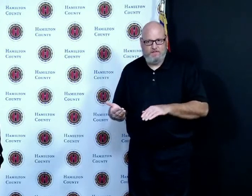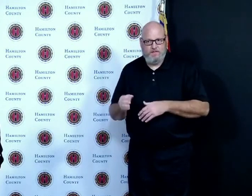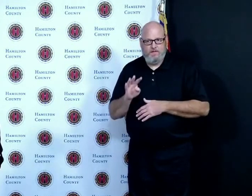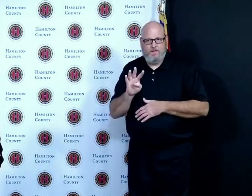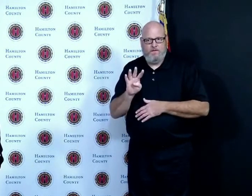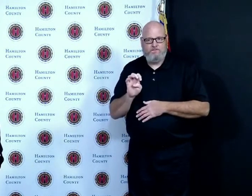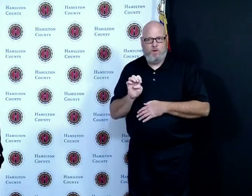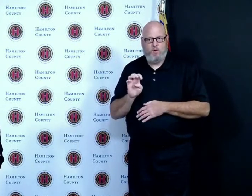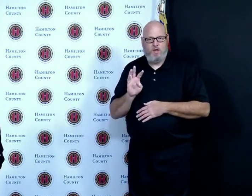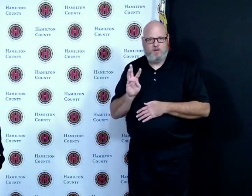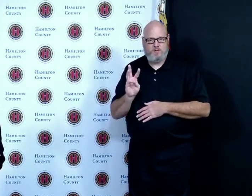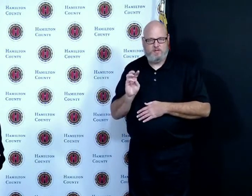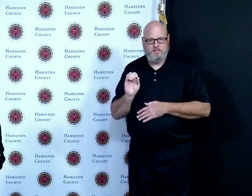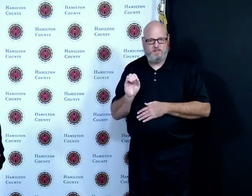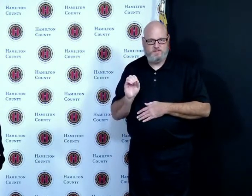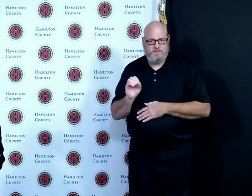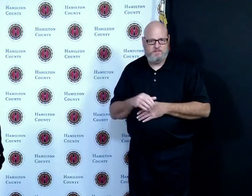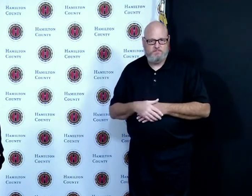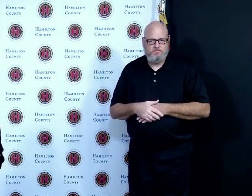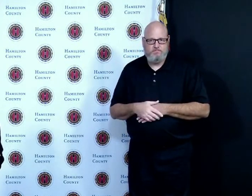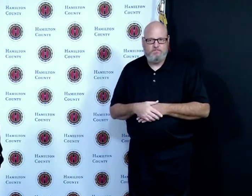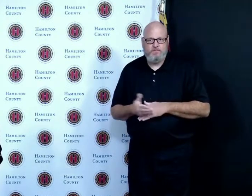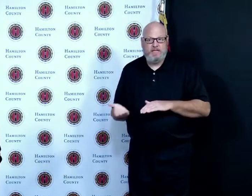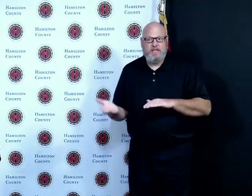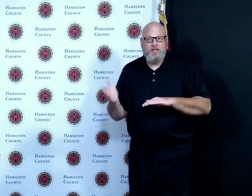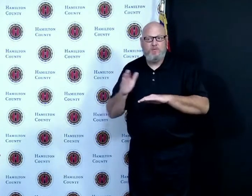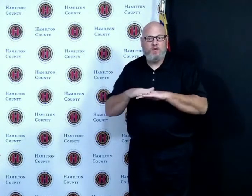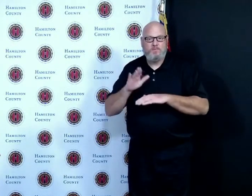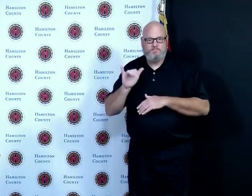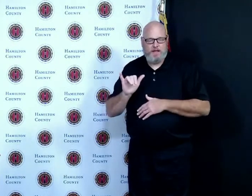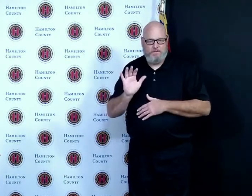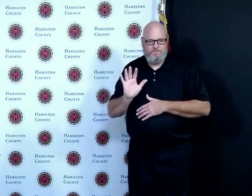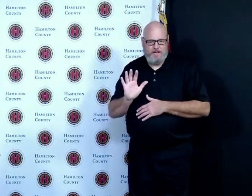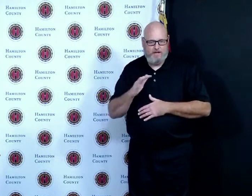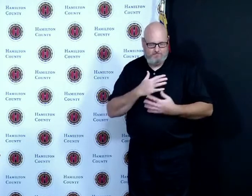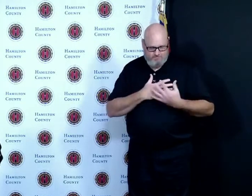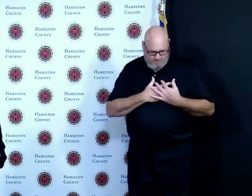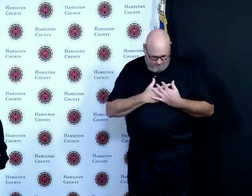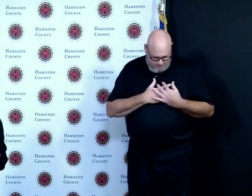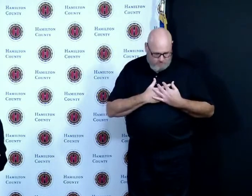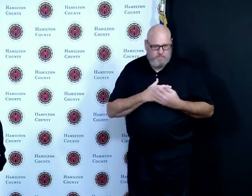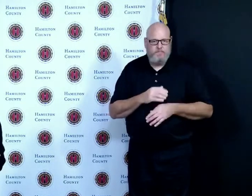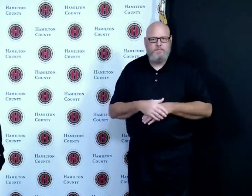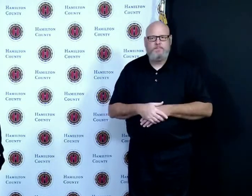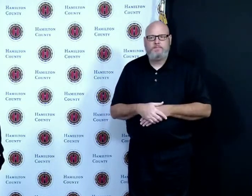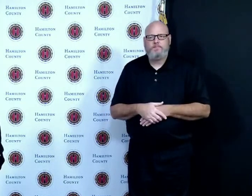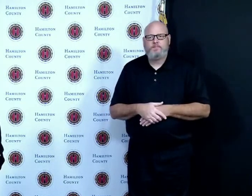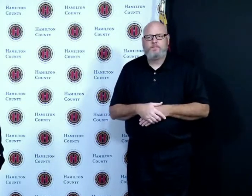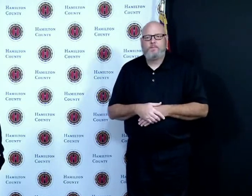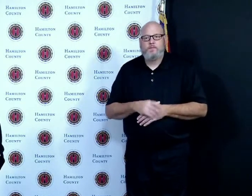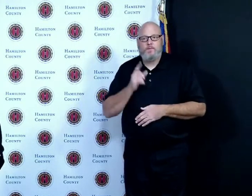at least one shot so we are hitting that target for those that are most vulnerable in Hamilton